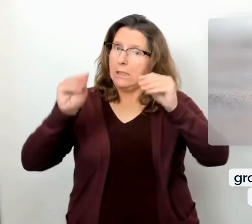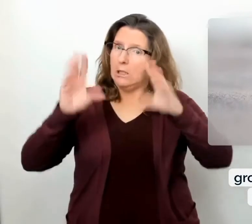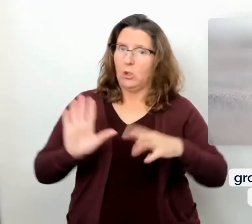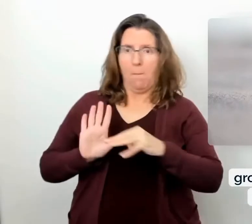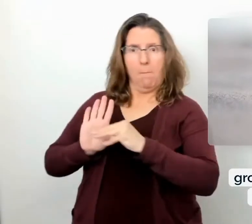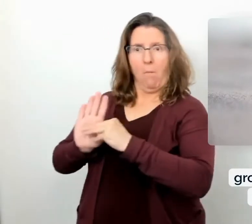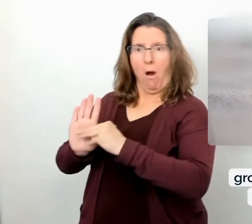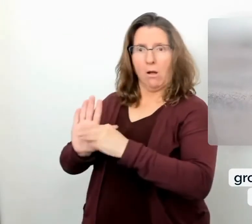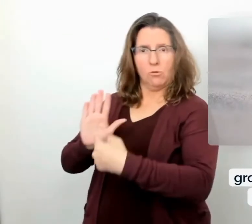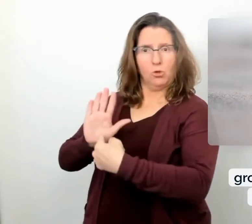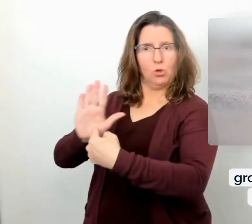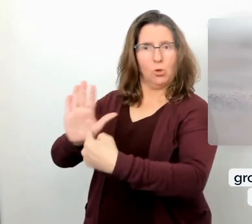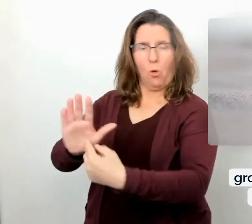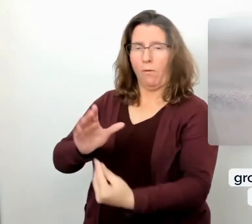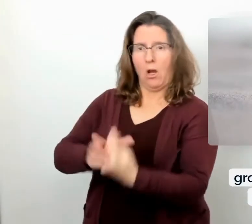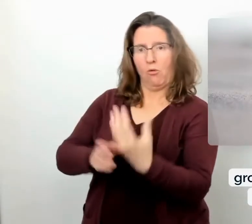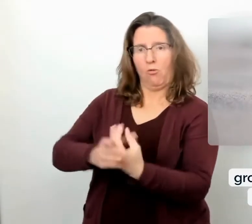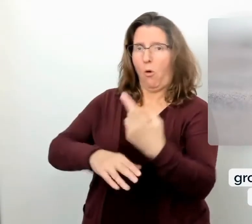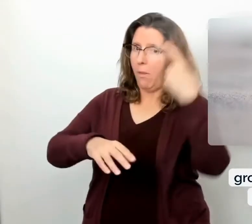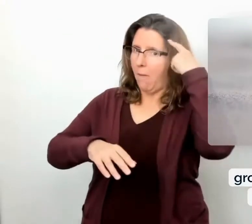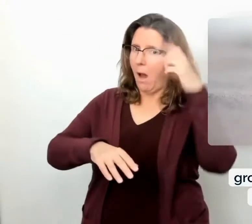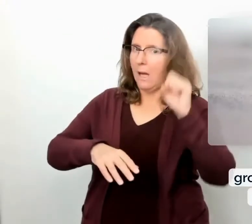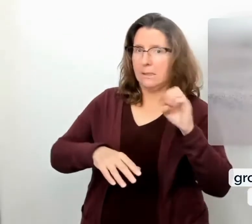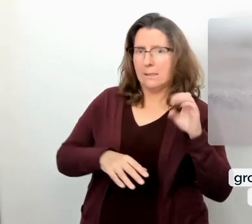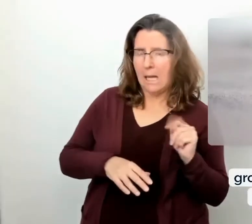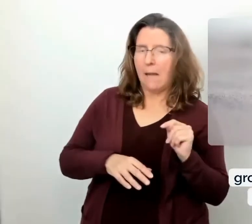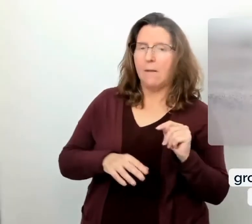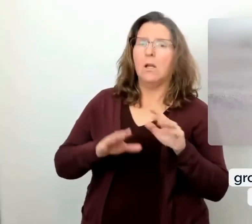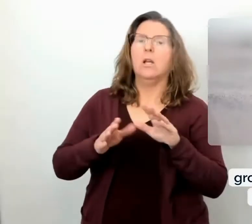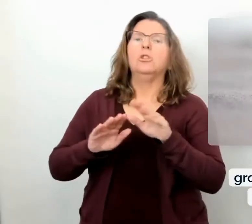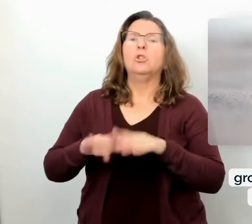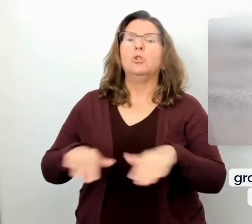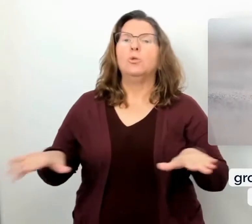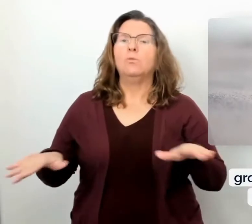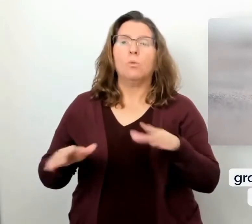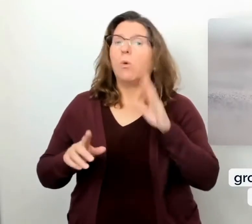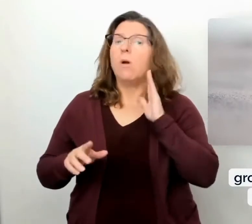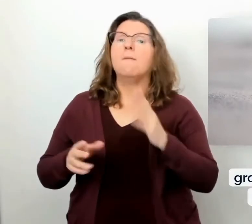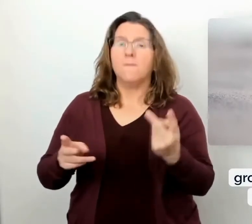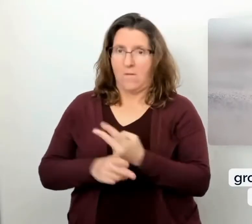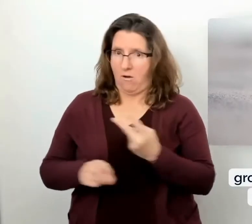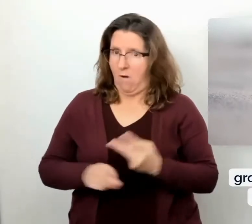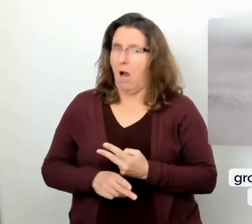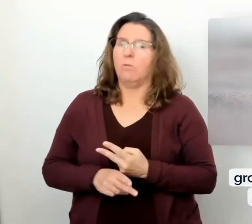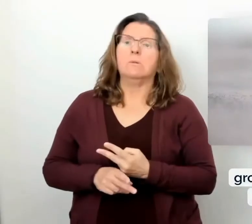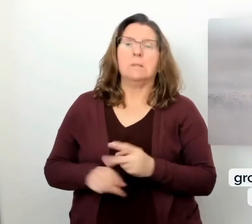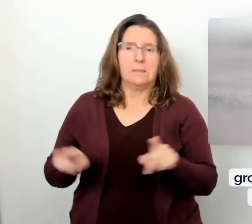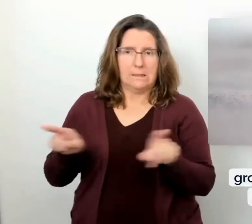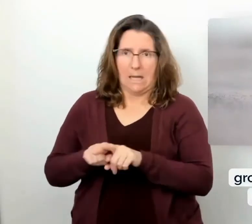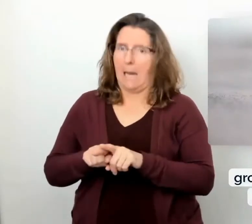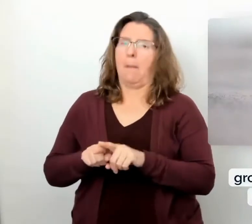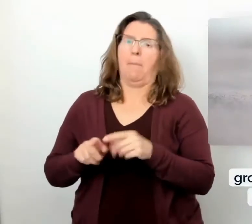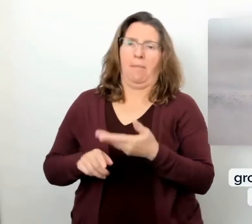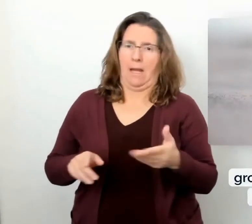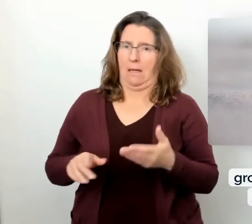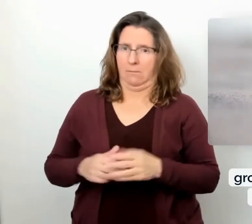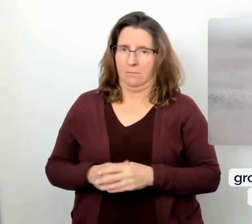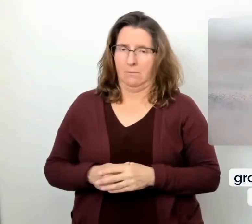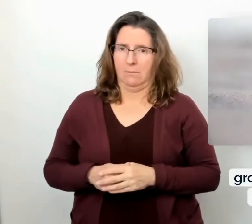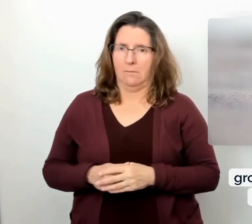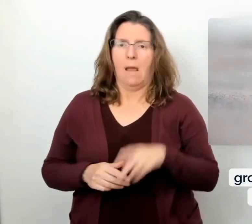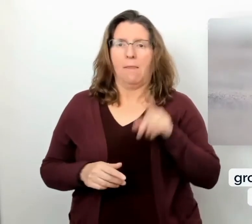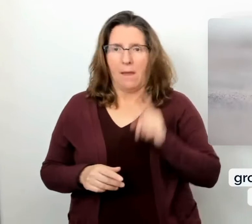If you model a growth mindset and believe in the students' and your own ability to grow, they will believe it too.